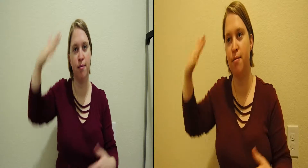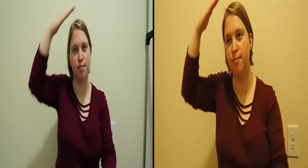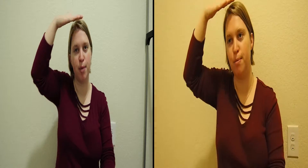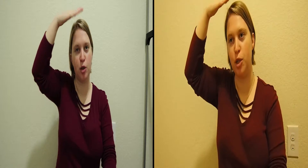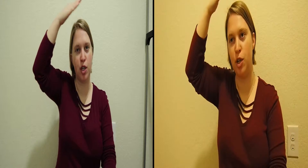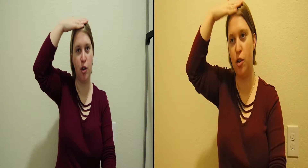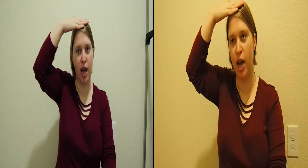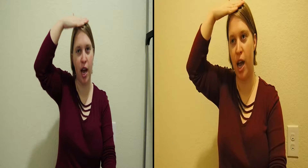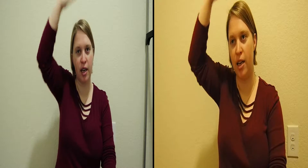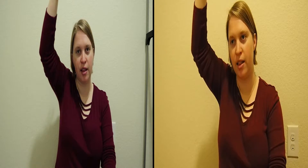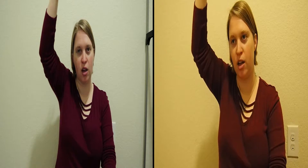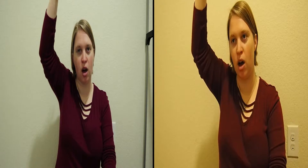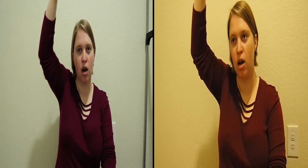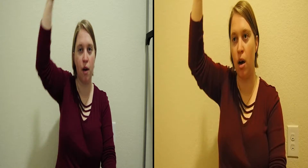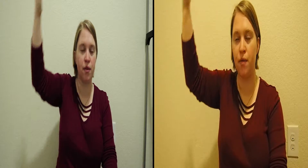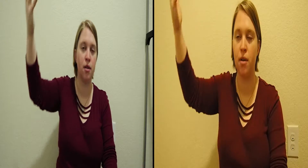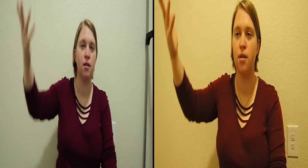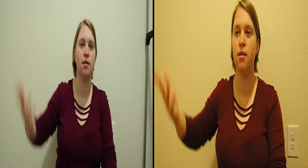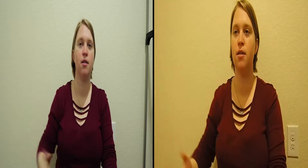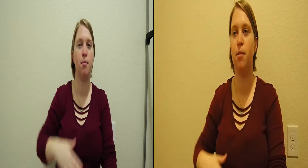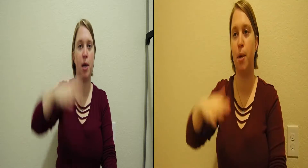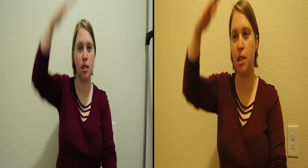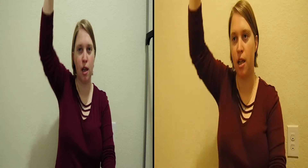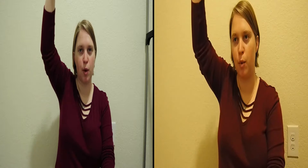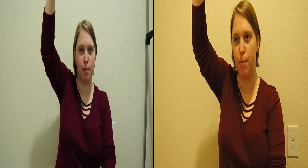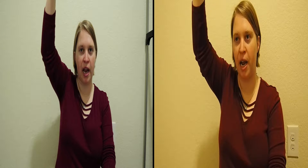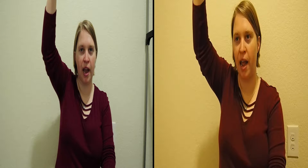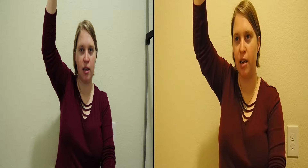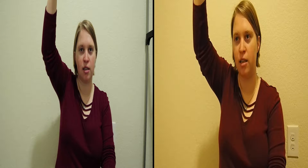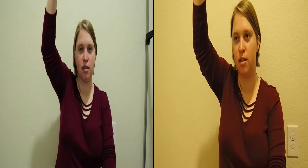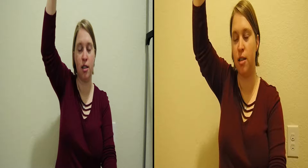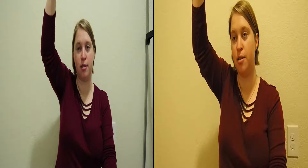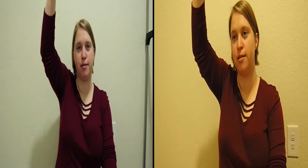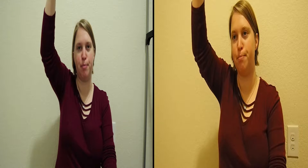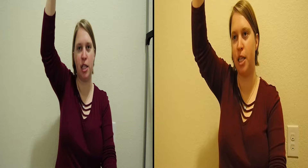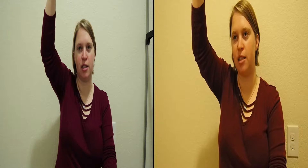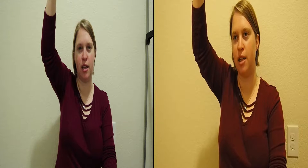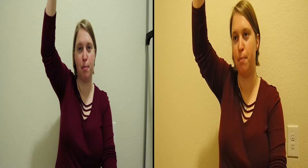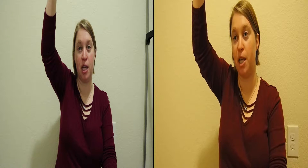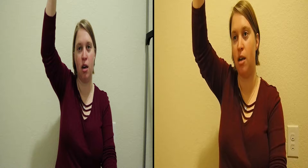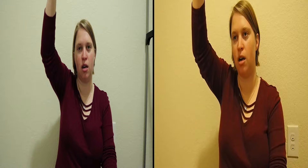between your head in the car basically where my hand is is basically being cut